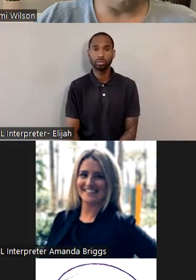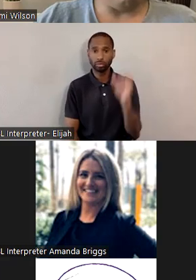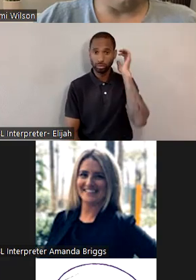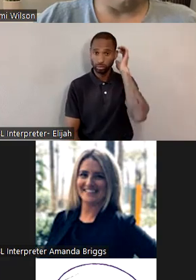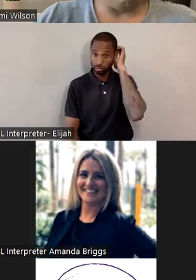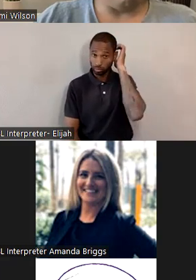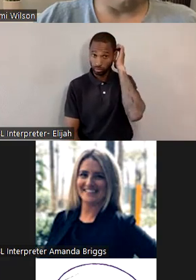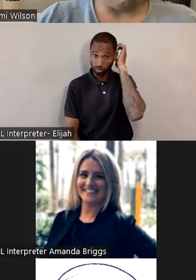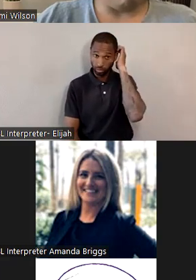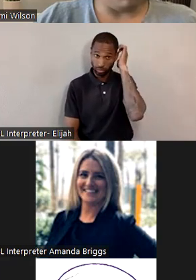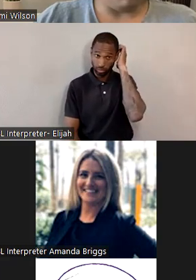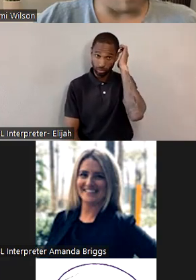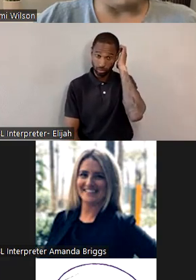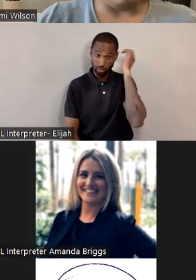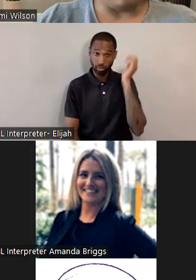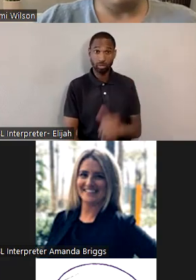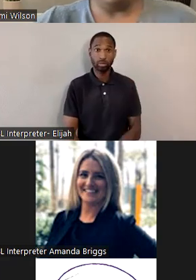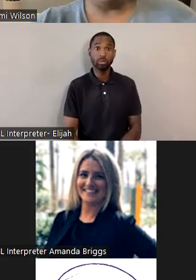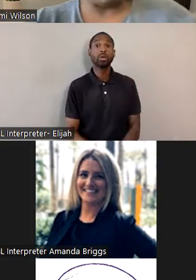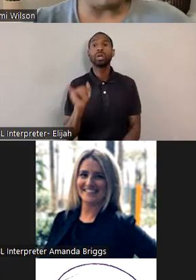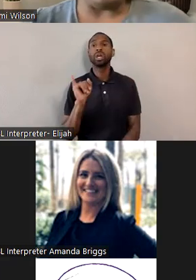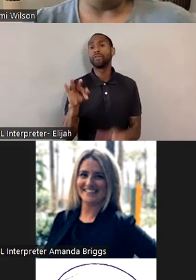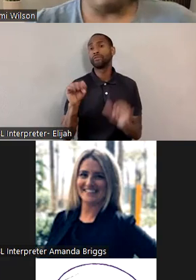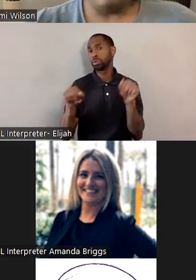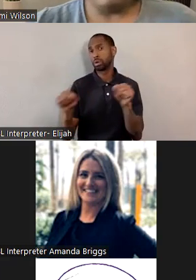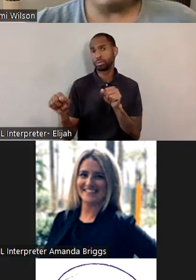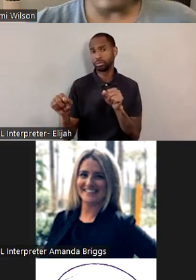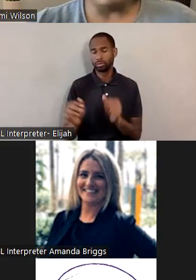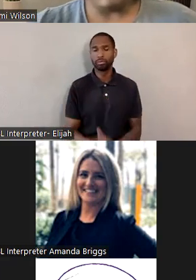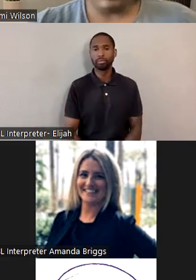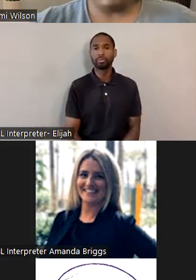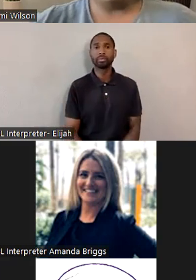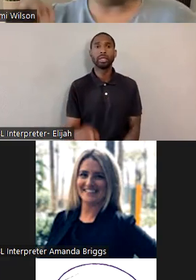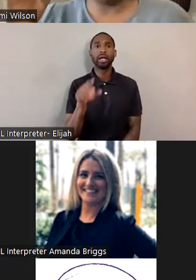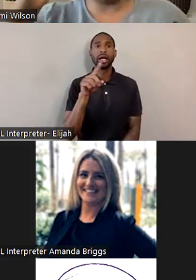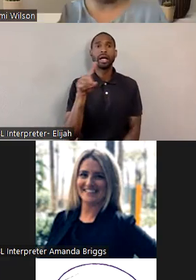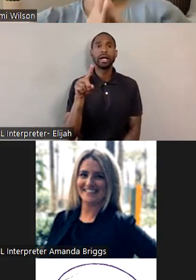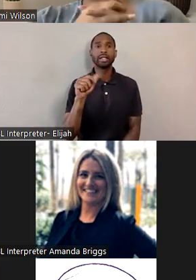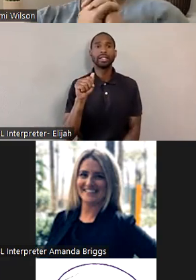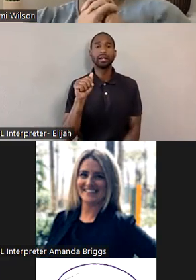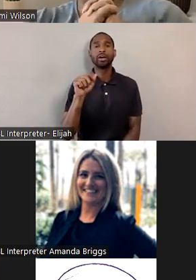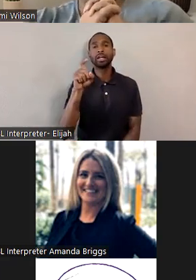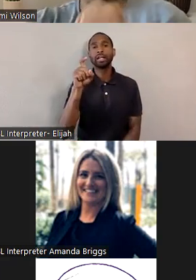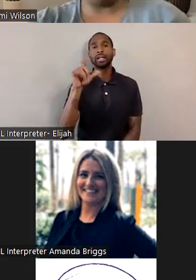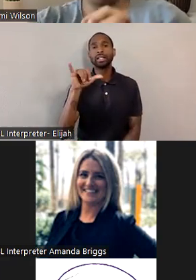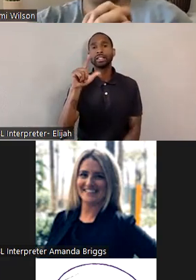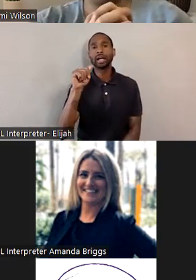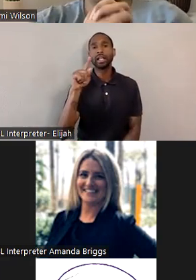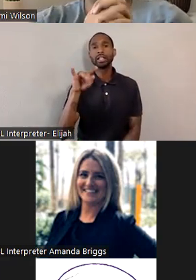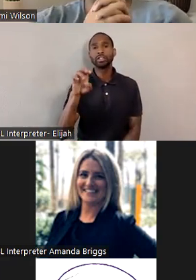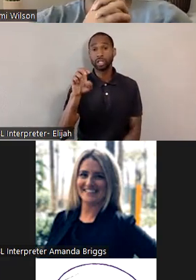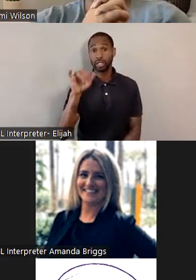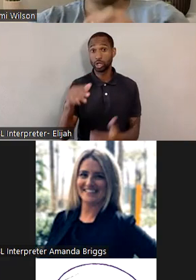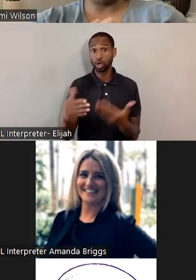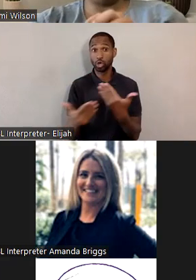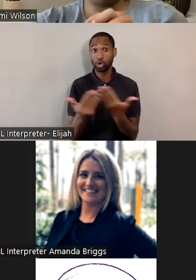Okay, Xylazine. Xylazine is a new threat to people using opioids, especially.